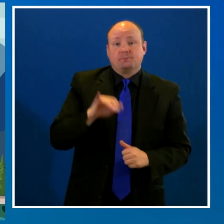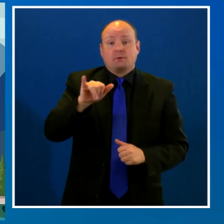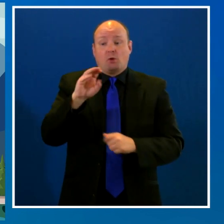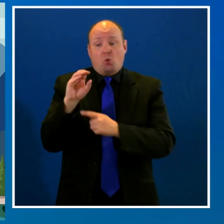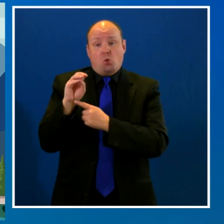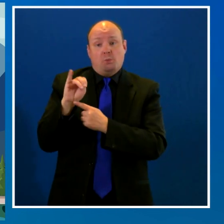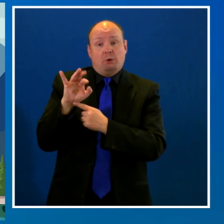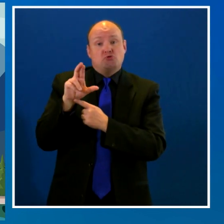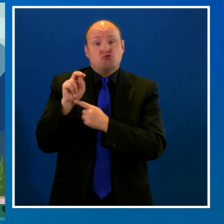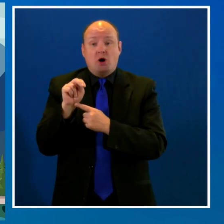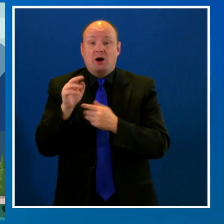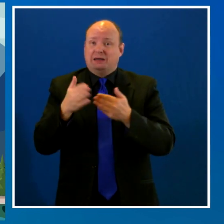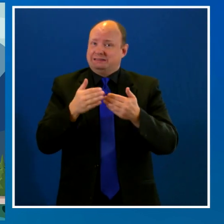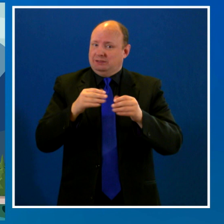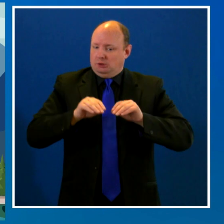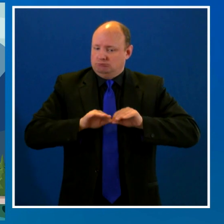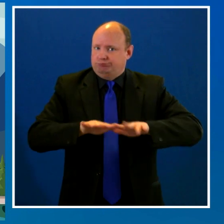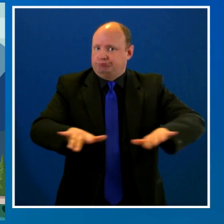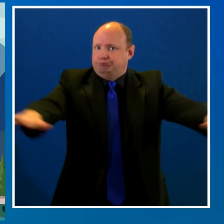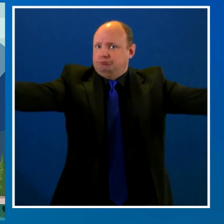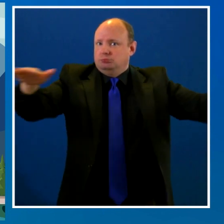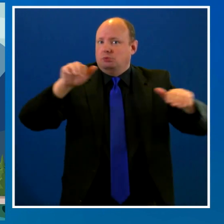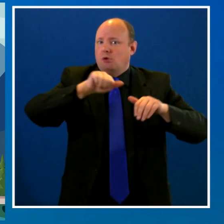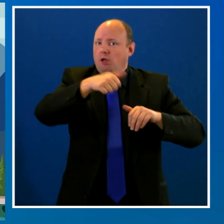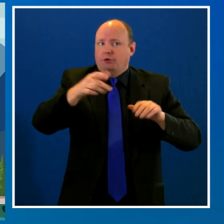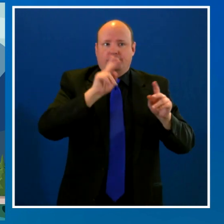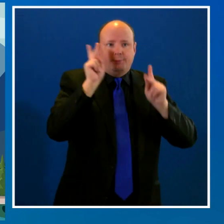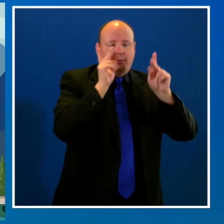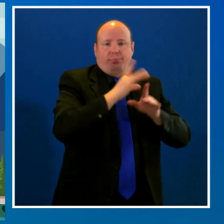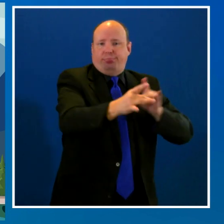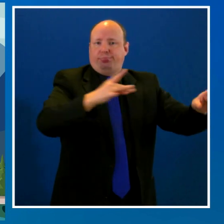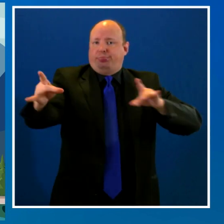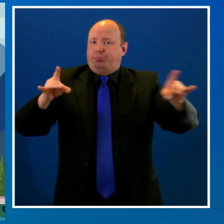variants appears to be helping increase the number of people